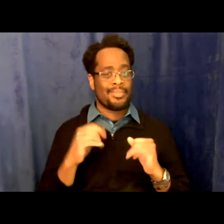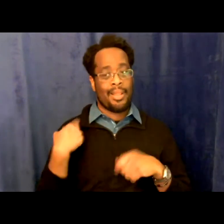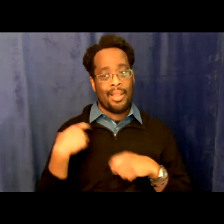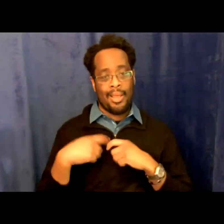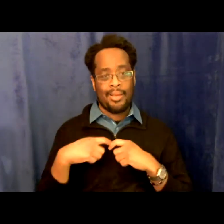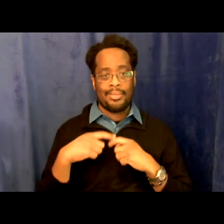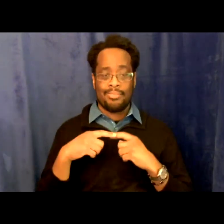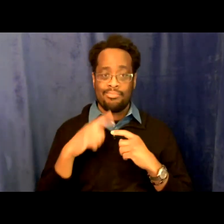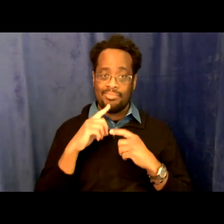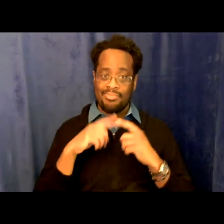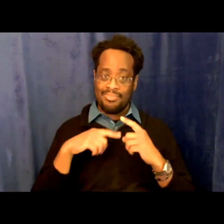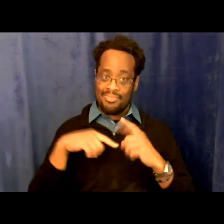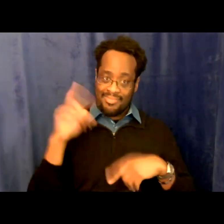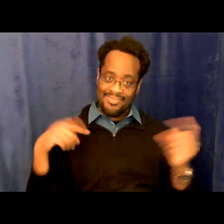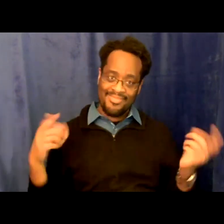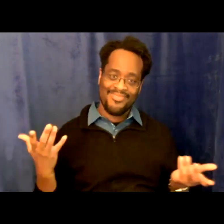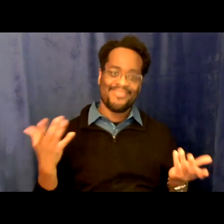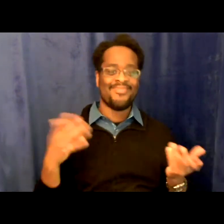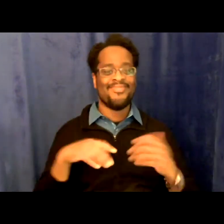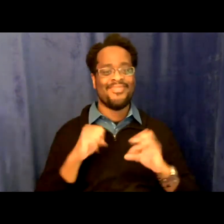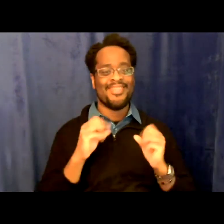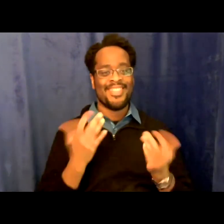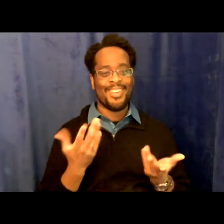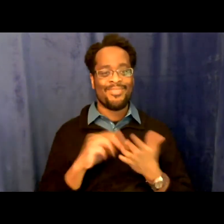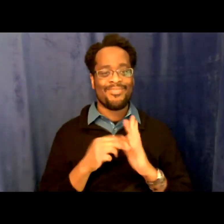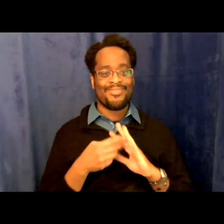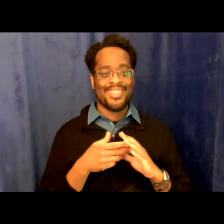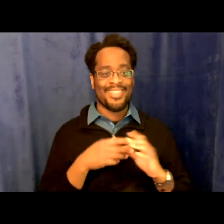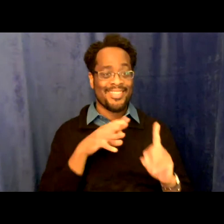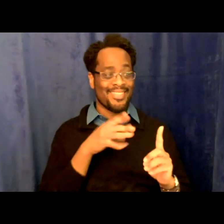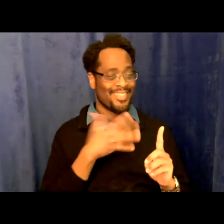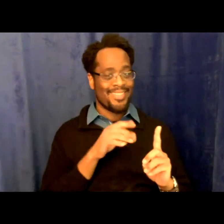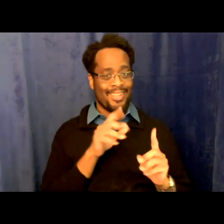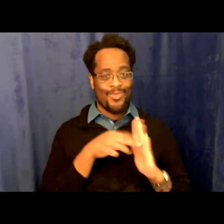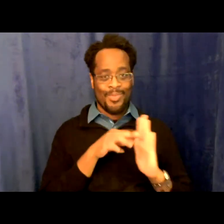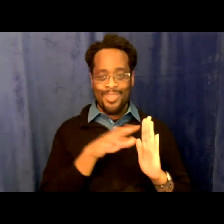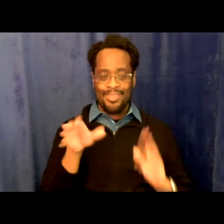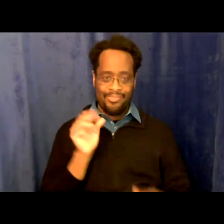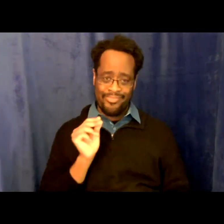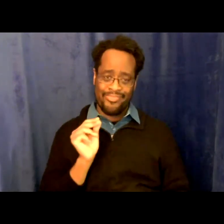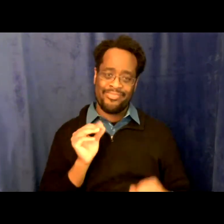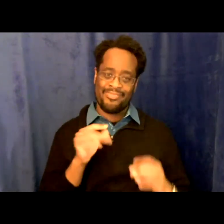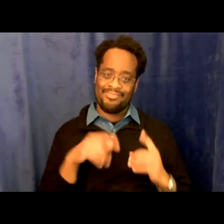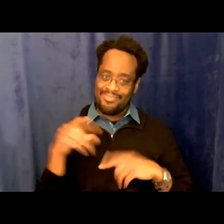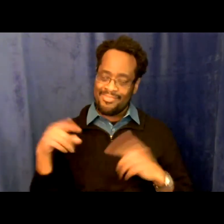hey you still need more and with the latinx community there's variation there too so it's